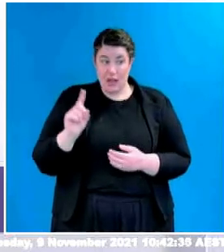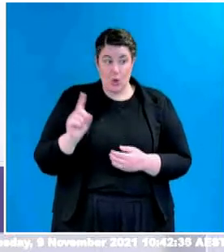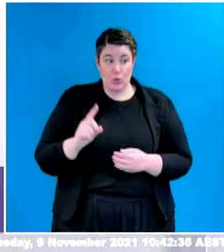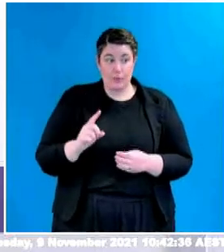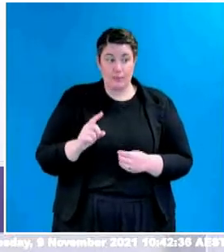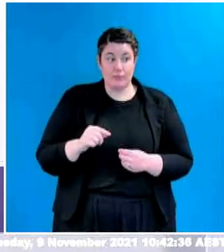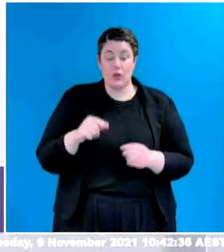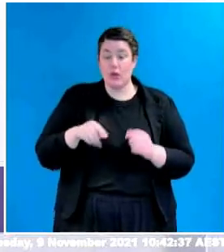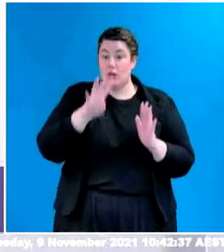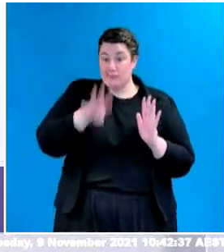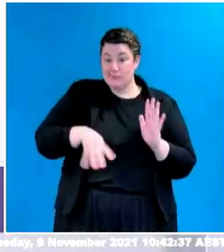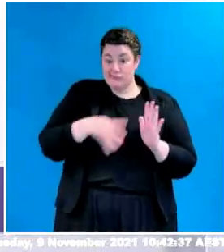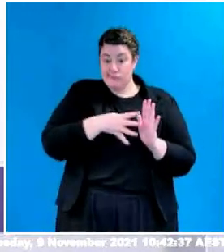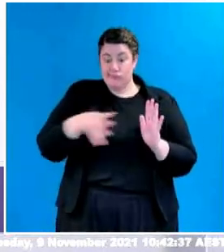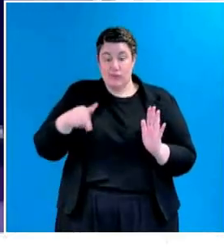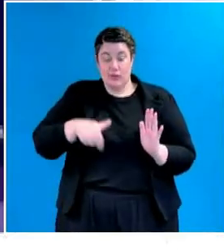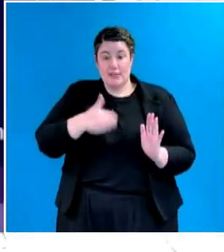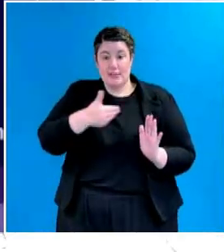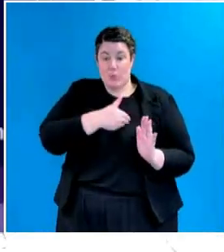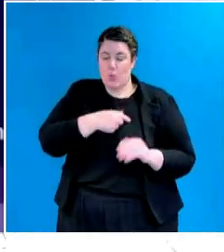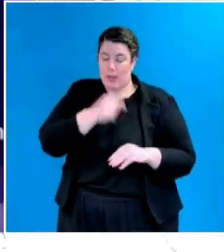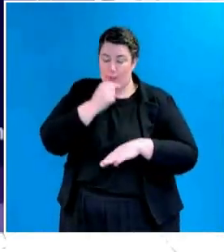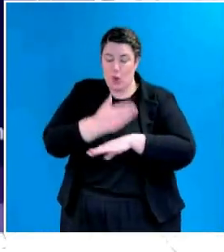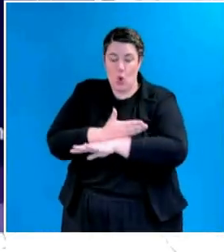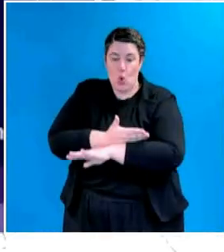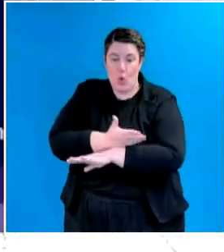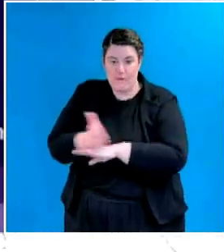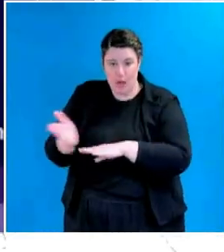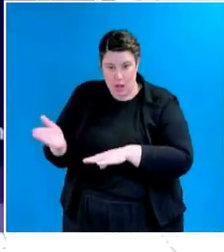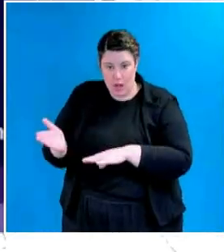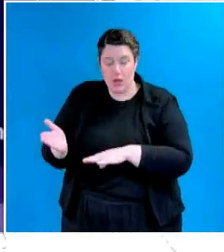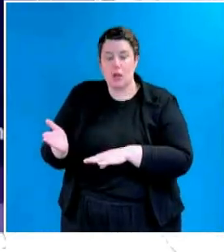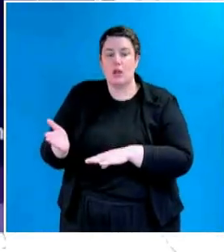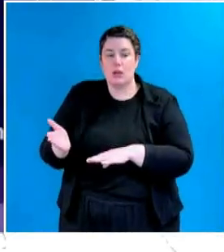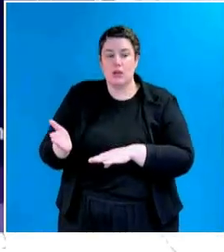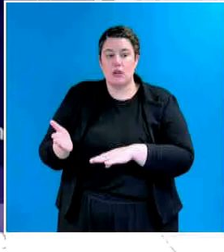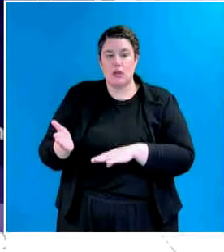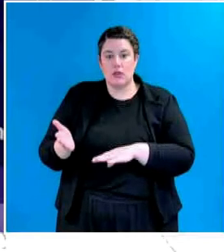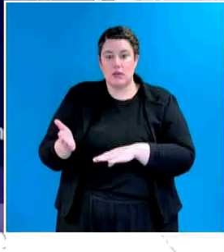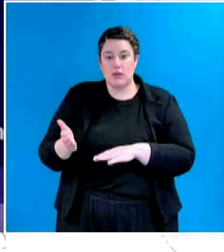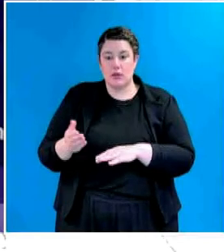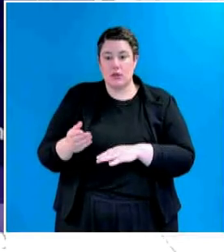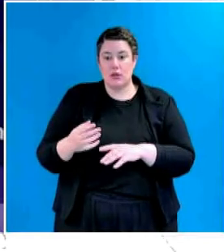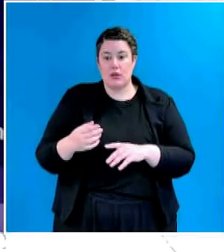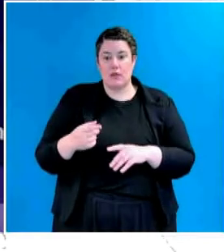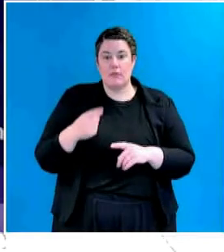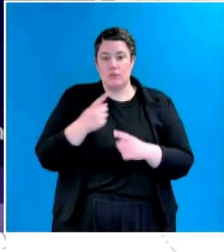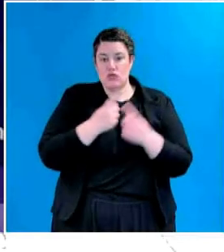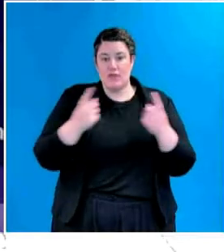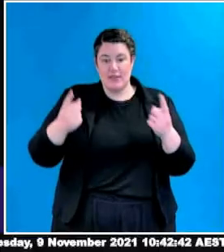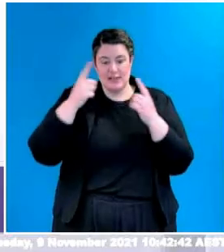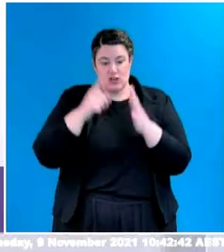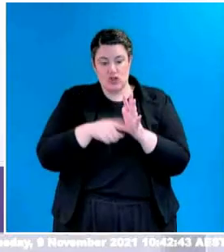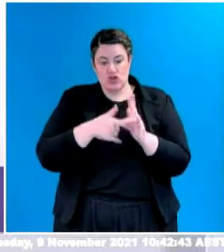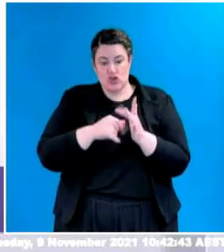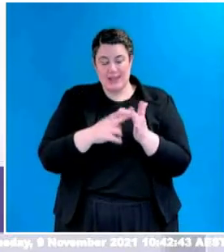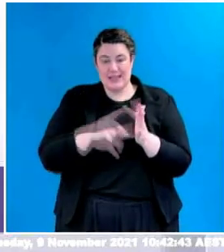The program for this morning --- we have gone over time a little bit. Professor Justine Nolan is waiting.